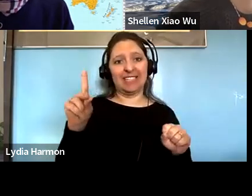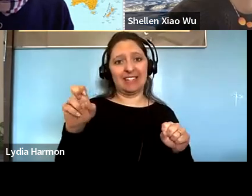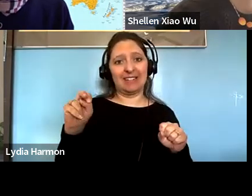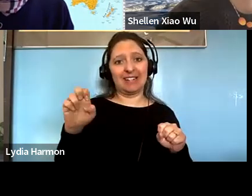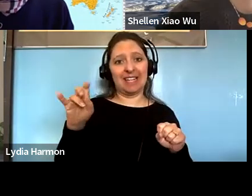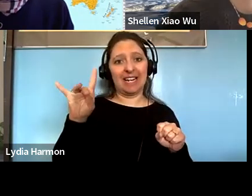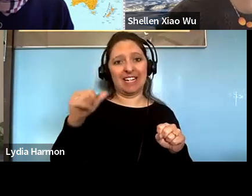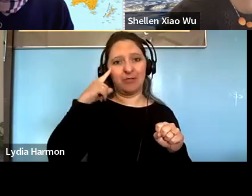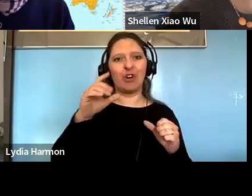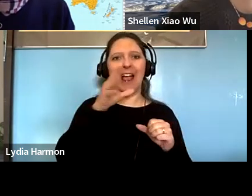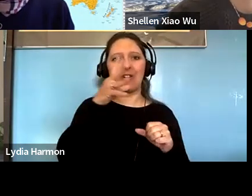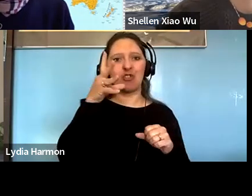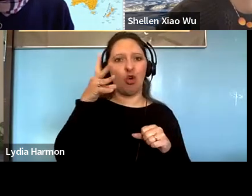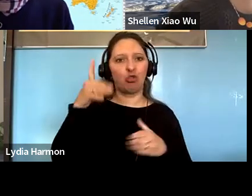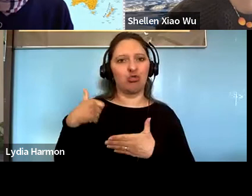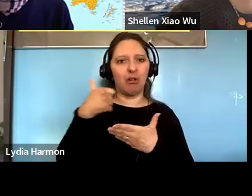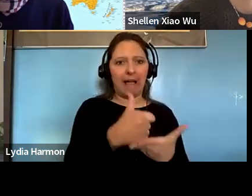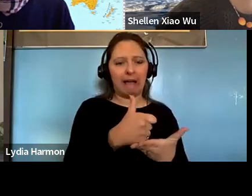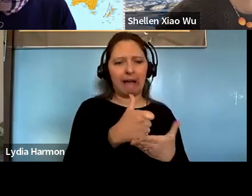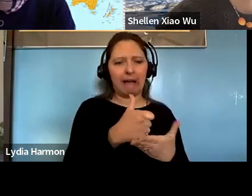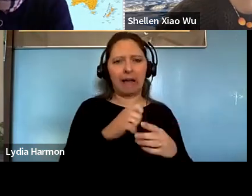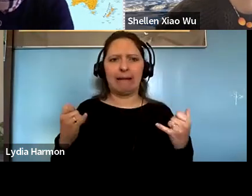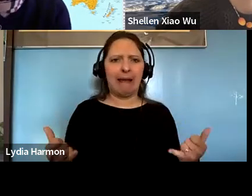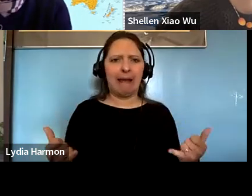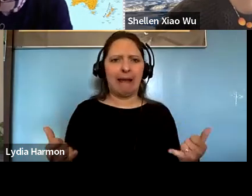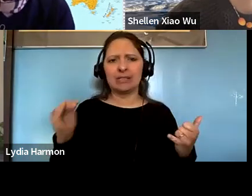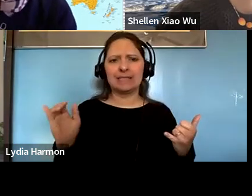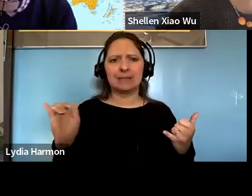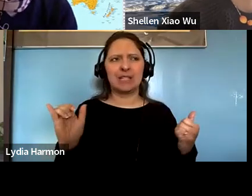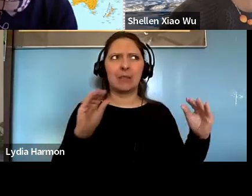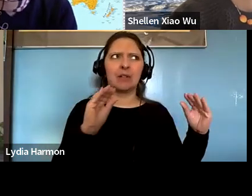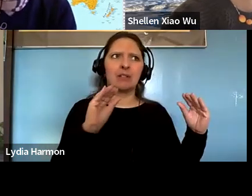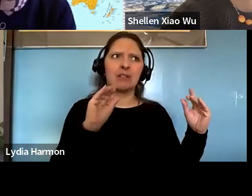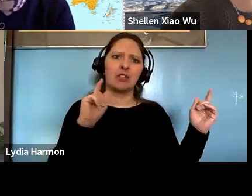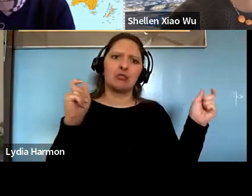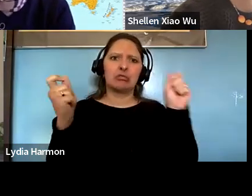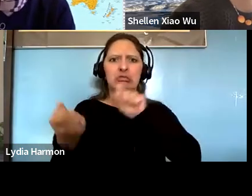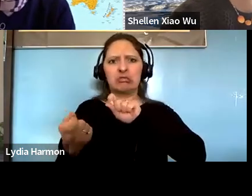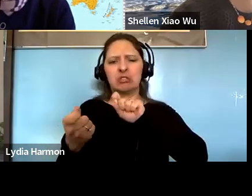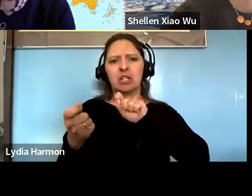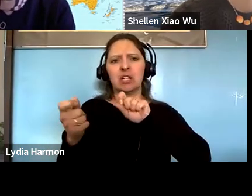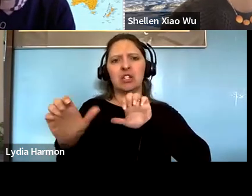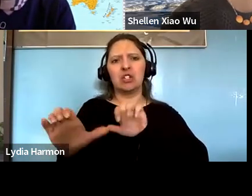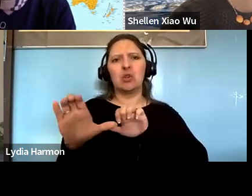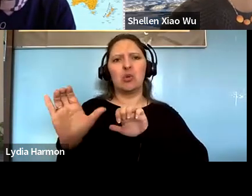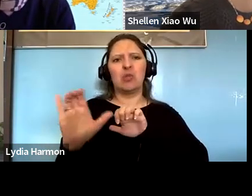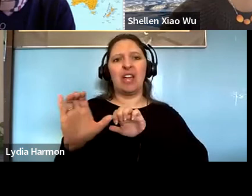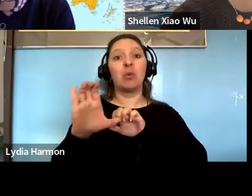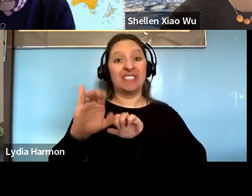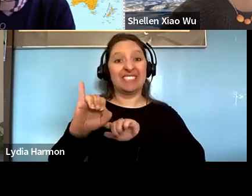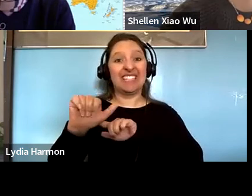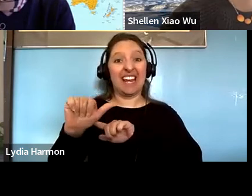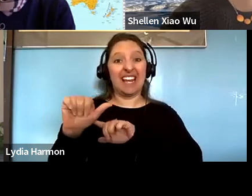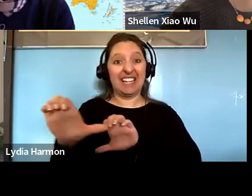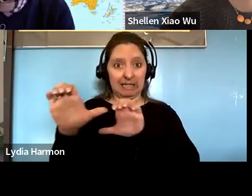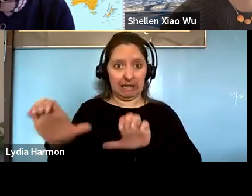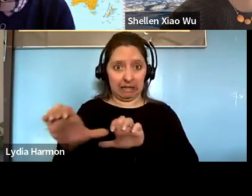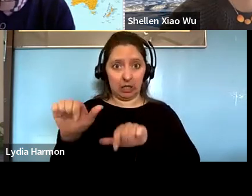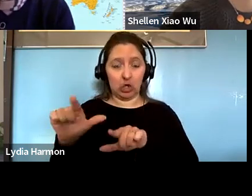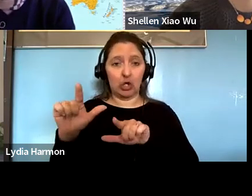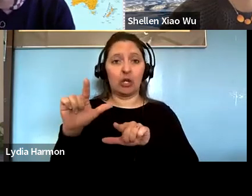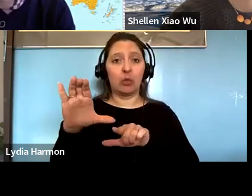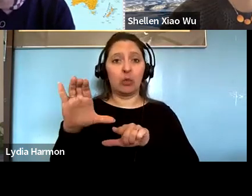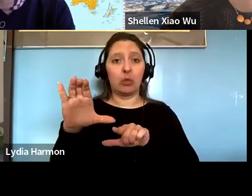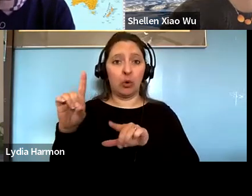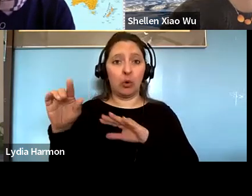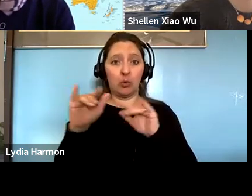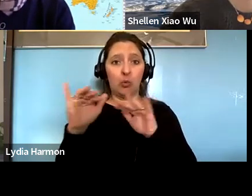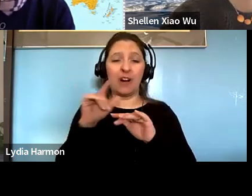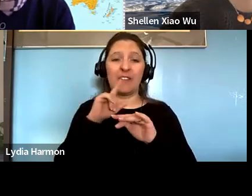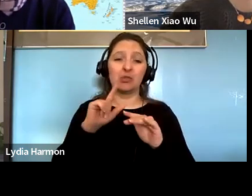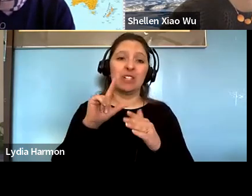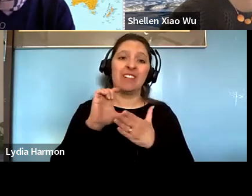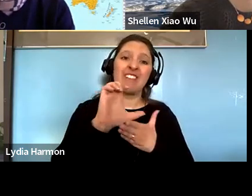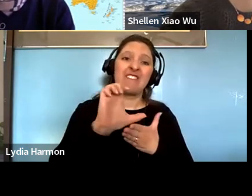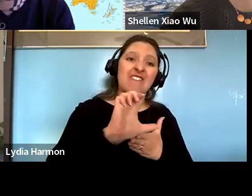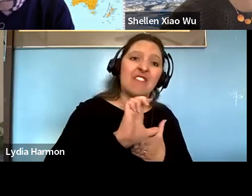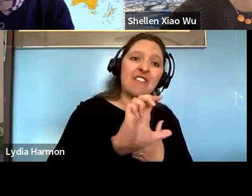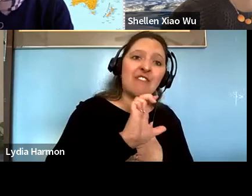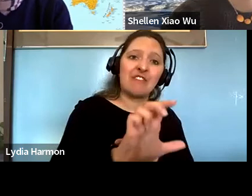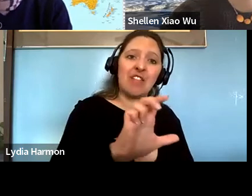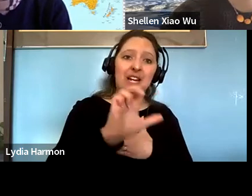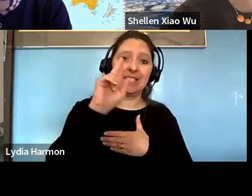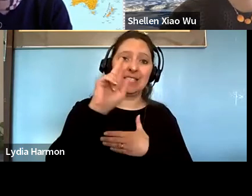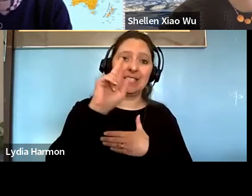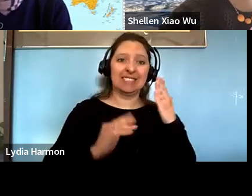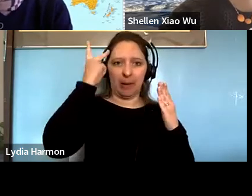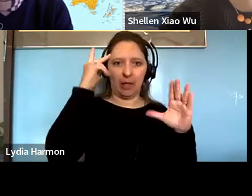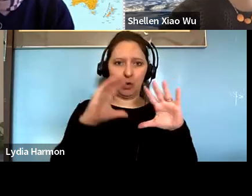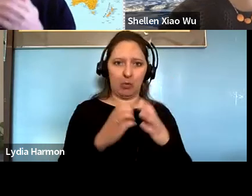Timothy Gill: Now they some some of them feel like they're moving into the realm of doing what the CIA did during the Cold War, which is basically you know flooding some political parties with money and that's sort of what my emphasis was on the kind of the more political sort of aid and.